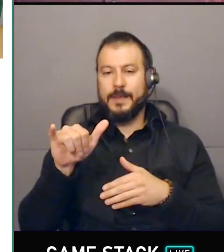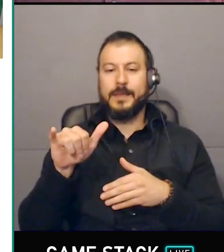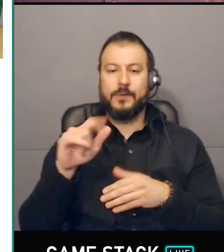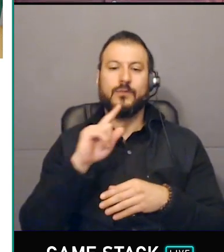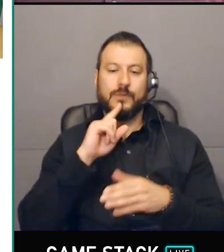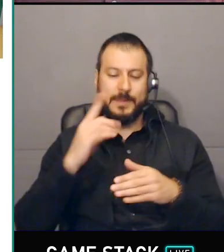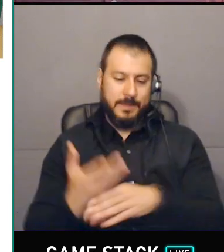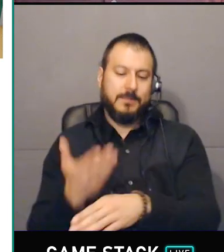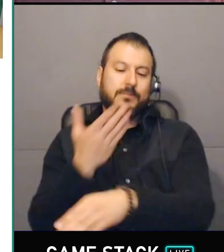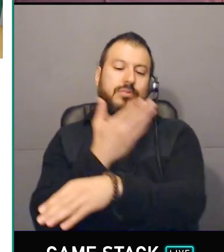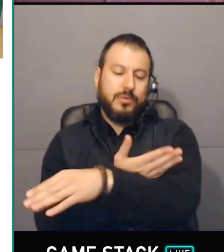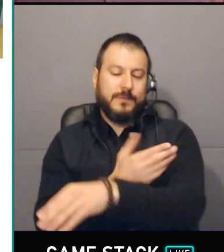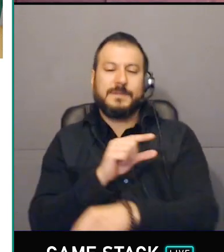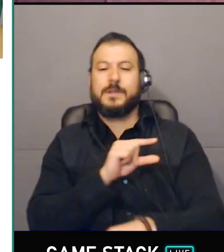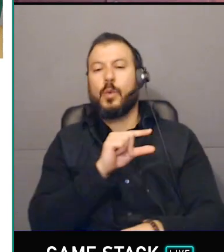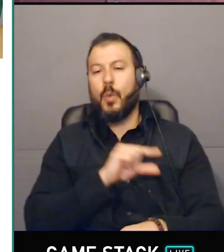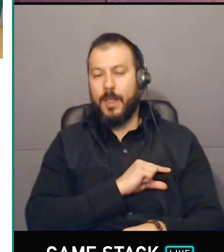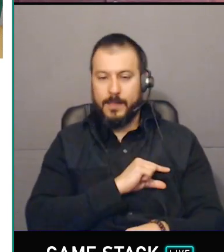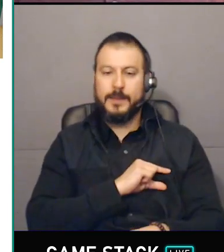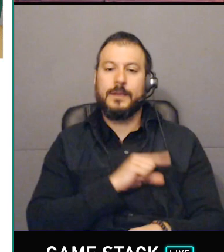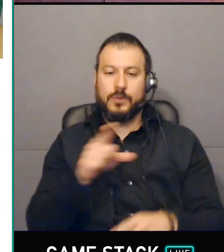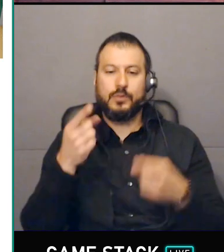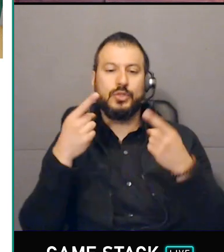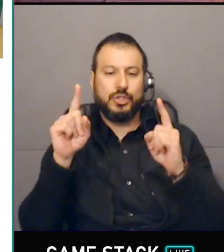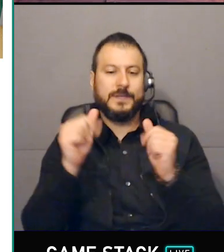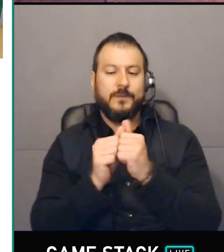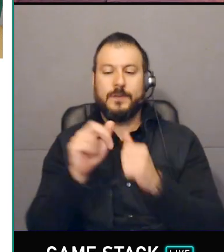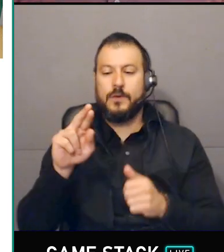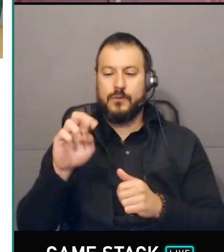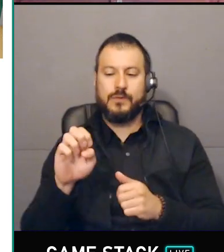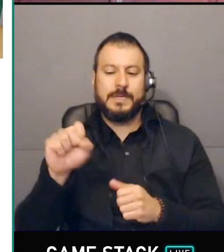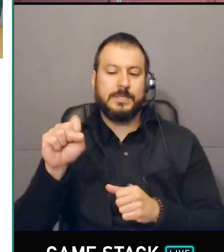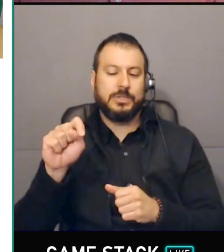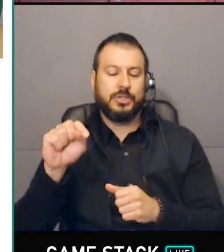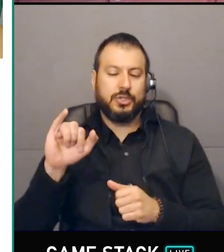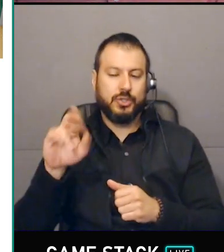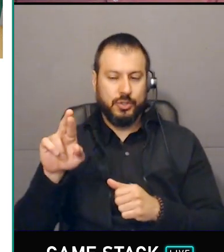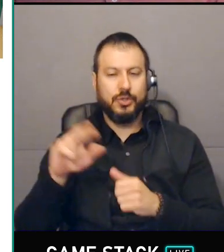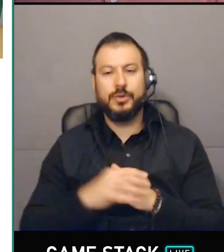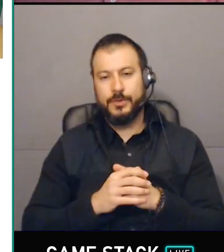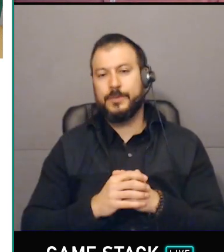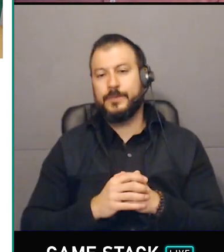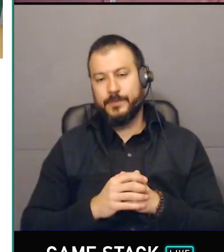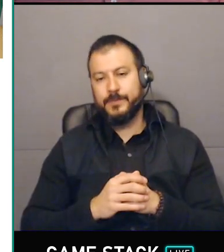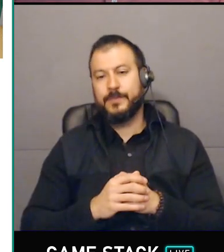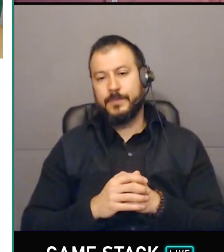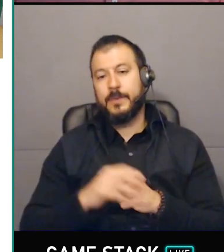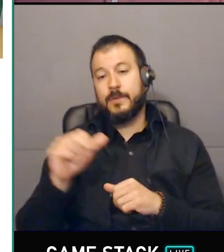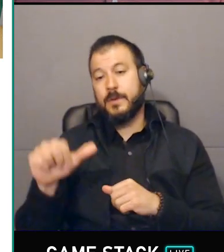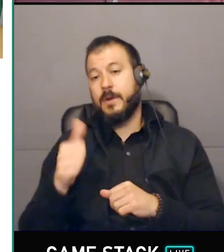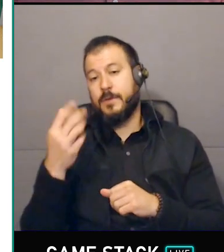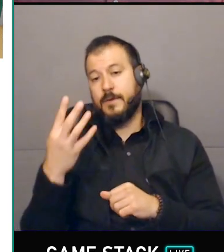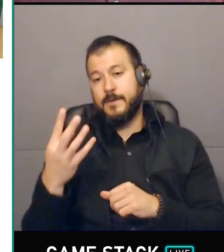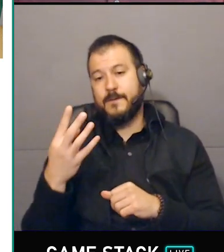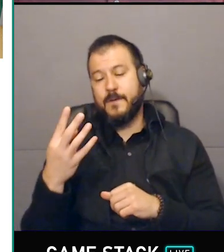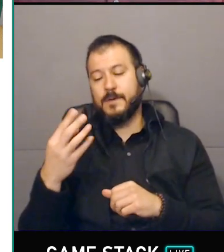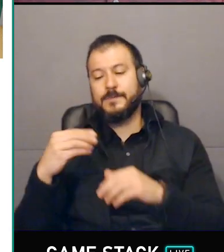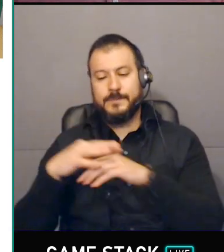really improves the quality that you achieve with ReSTIR. The other four shadow rays happen during shading,